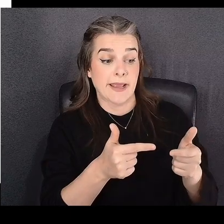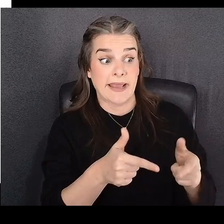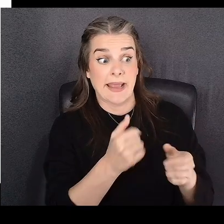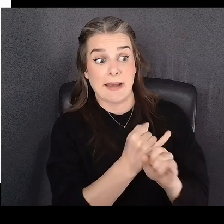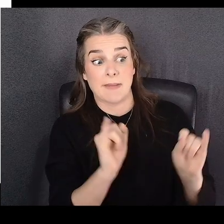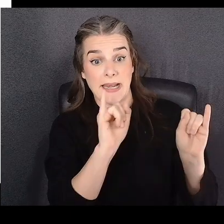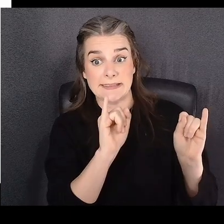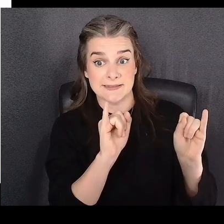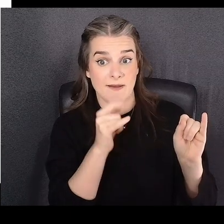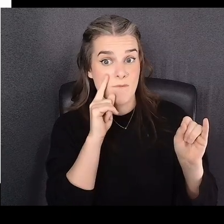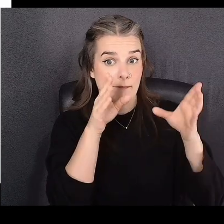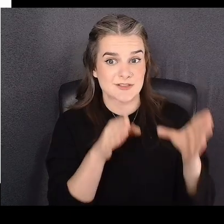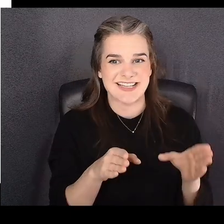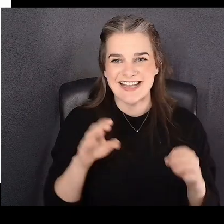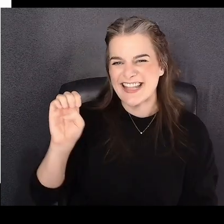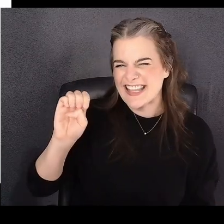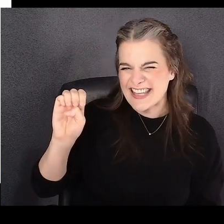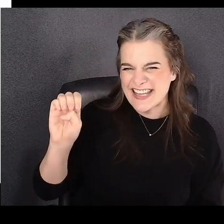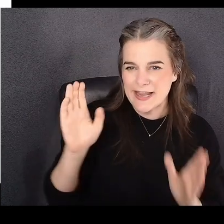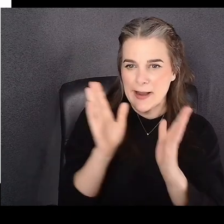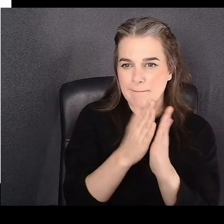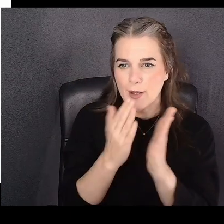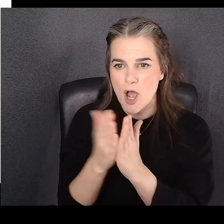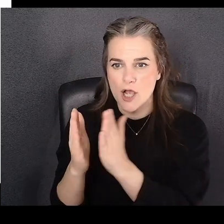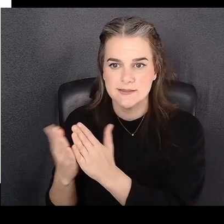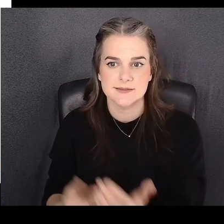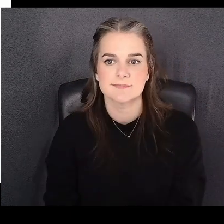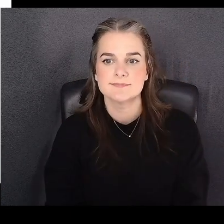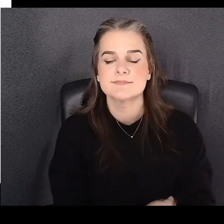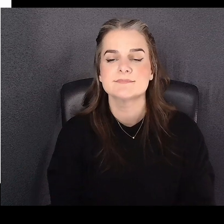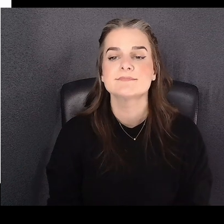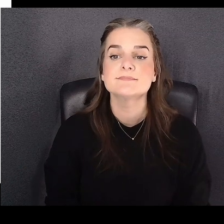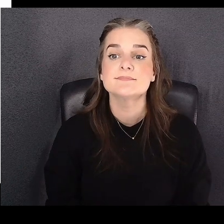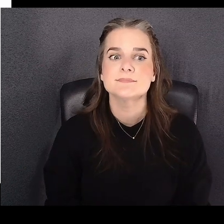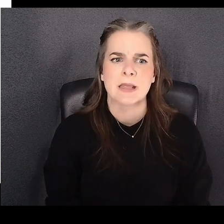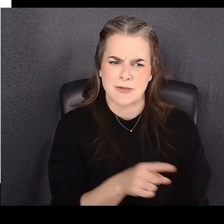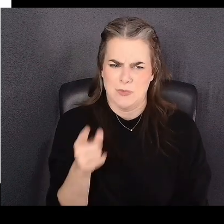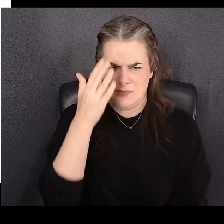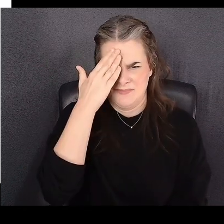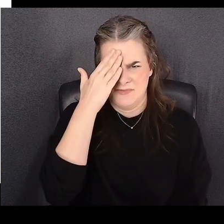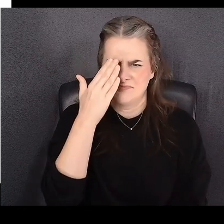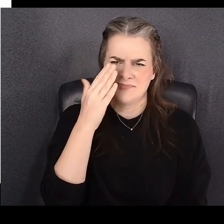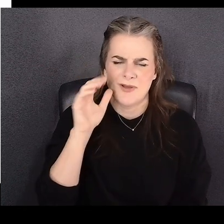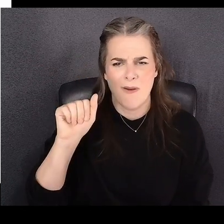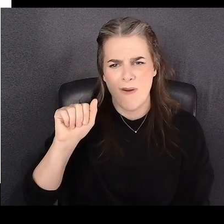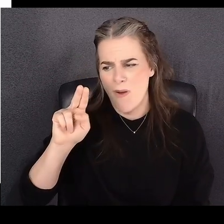And I'm sure we're familiar with Audible and those other services that are out there.